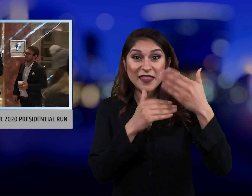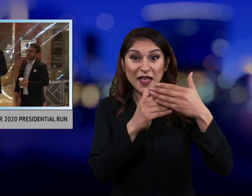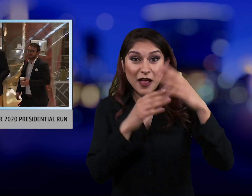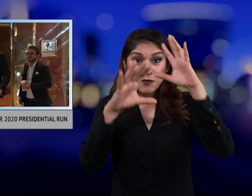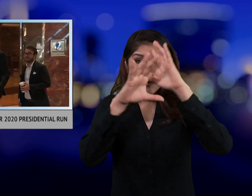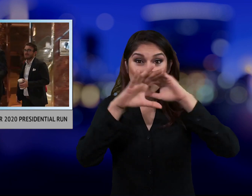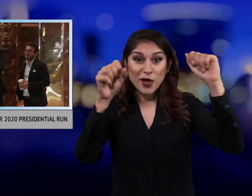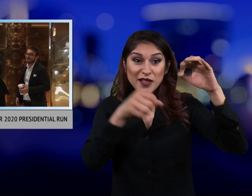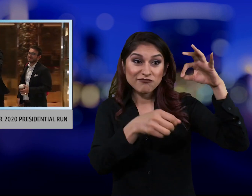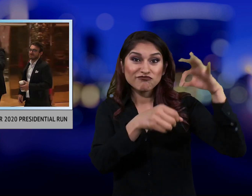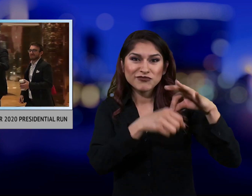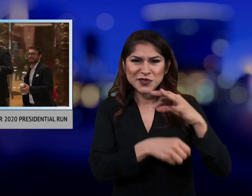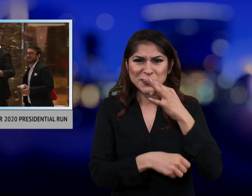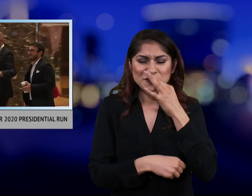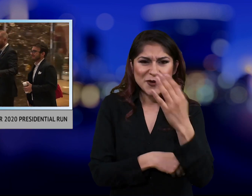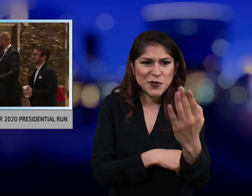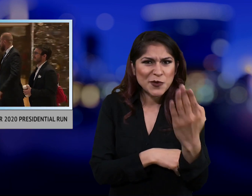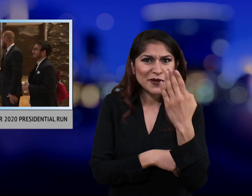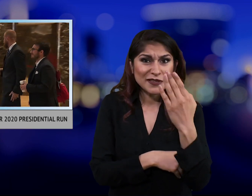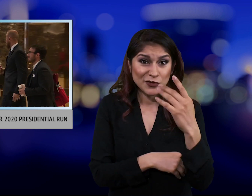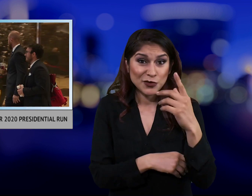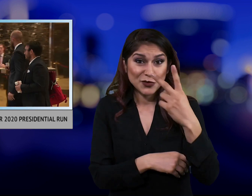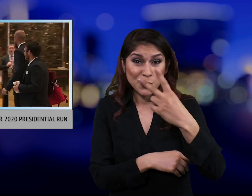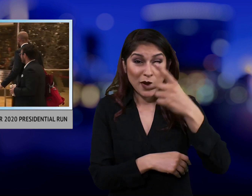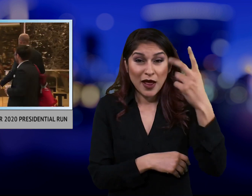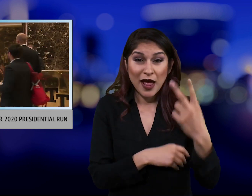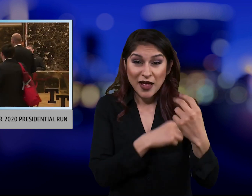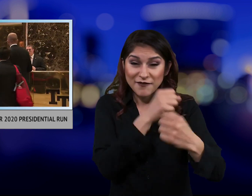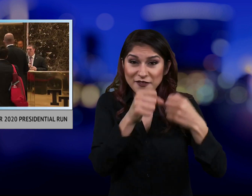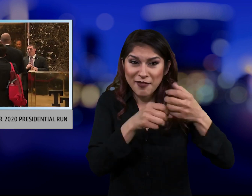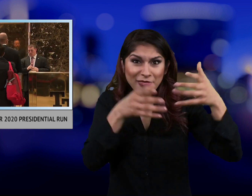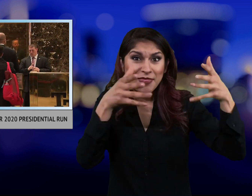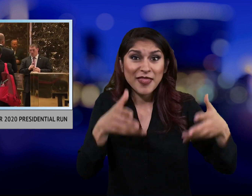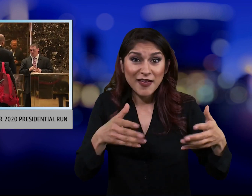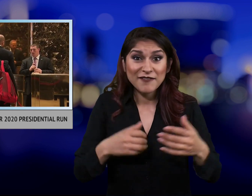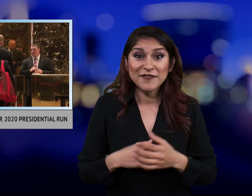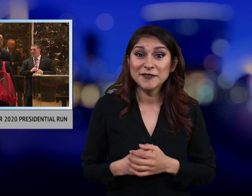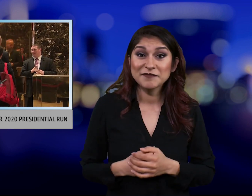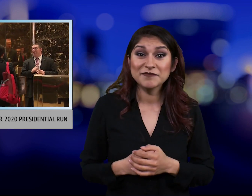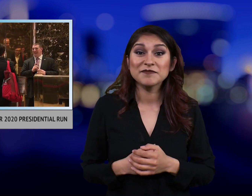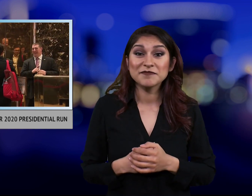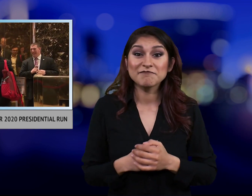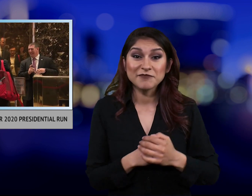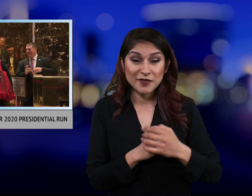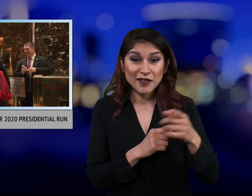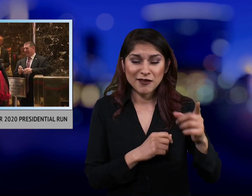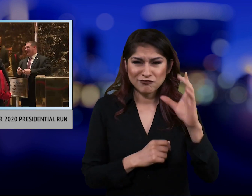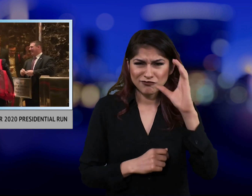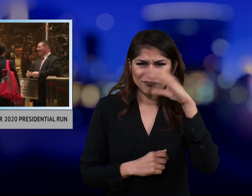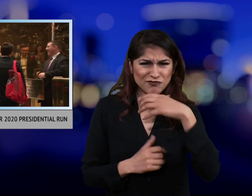The next presidential election is more than two-and-a-half years away and it's highly